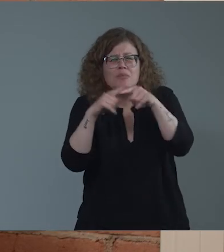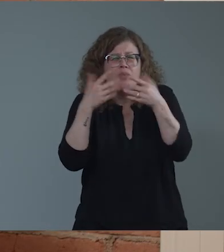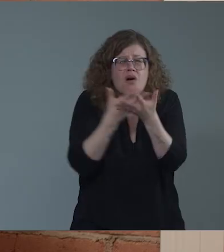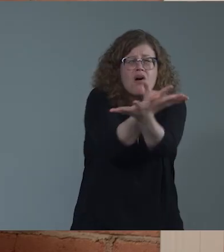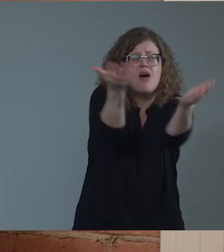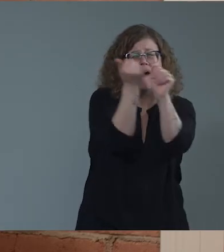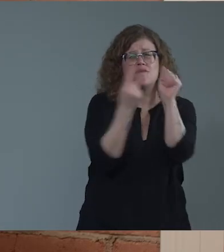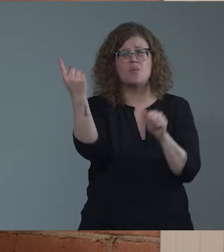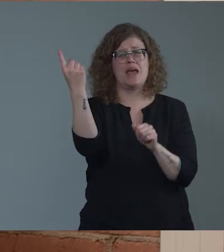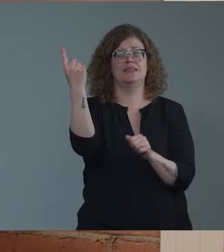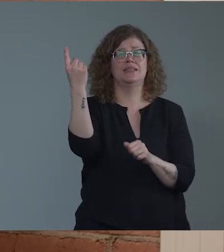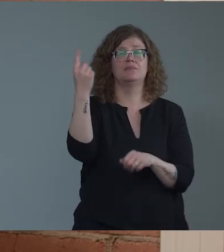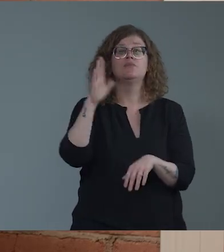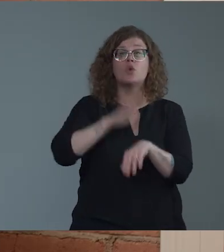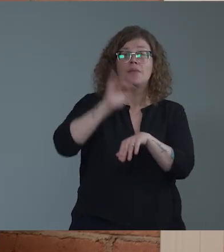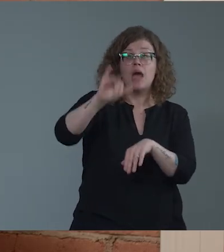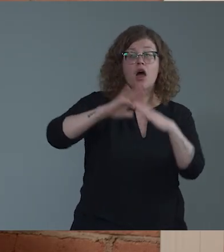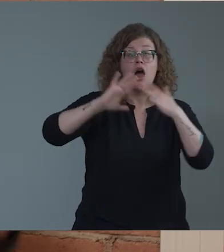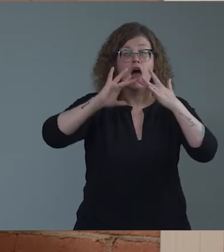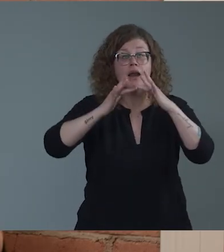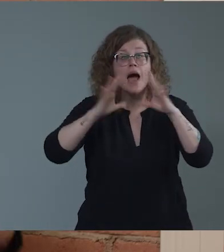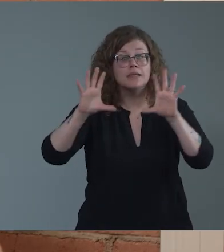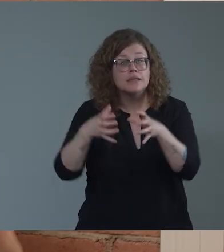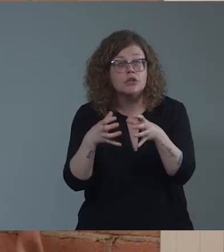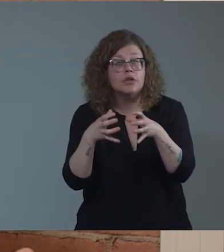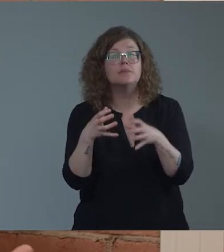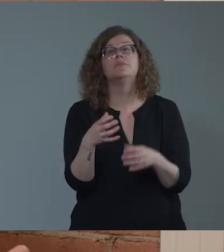It's got ways of working that are specific to this industry.